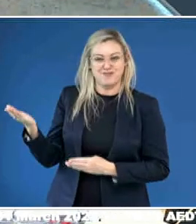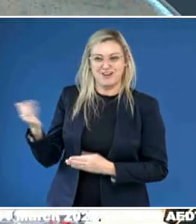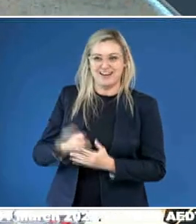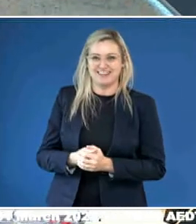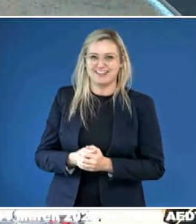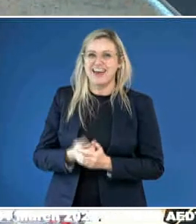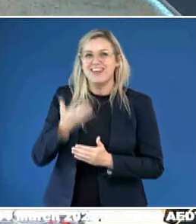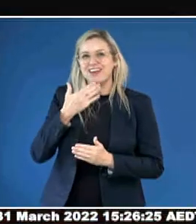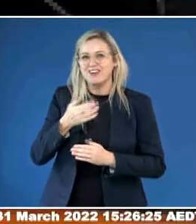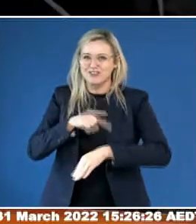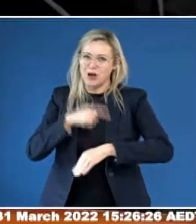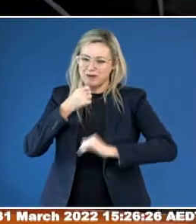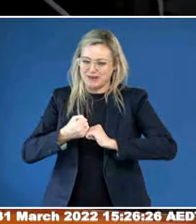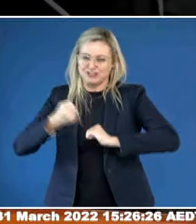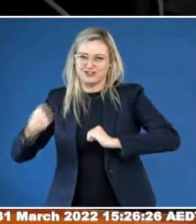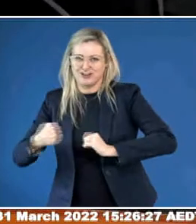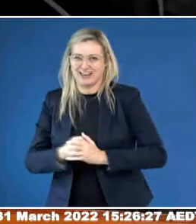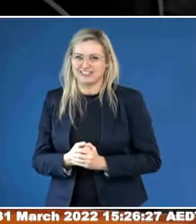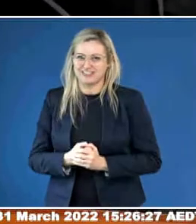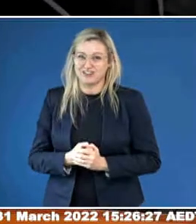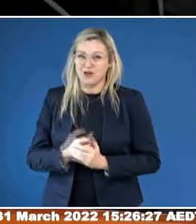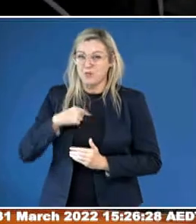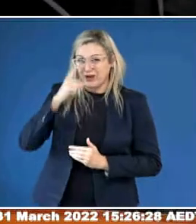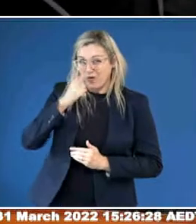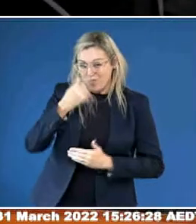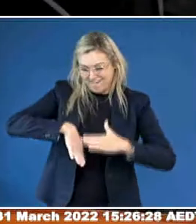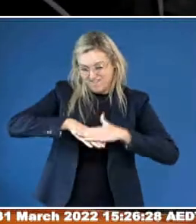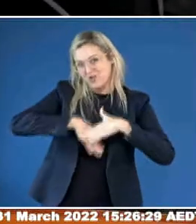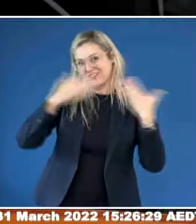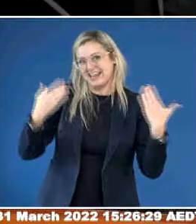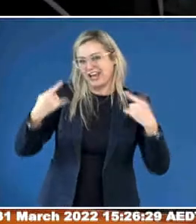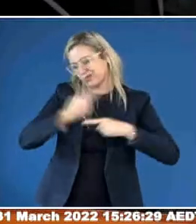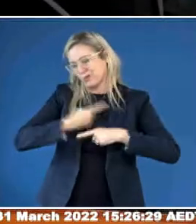As I said, we could probably spend a whole day in discussions but our discussions will